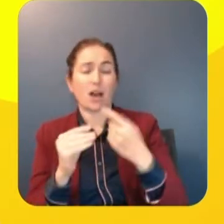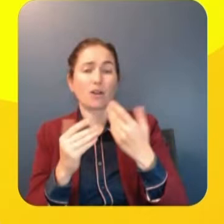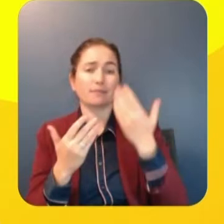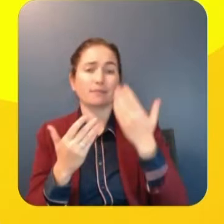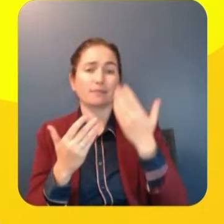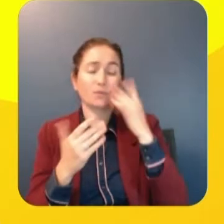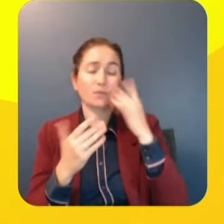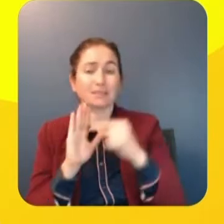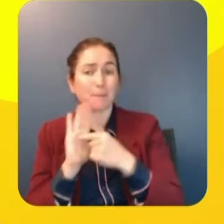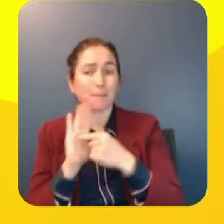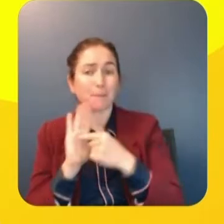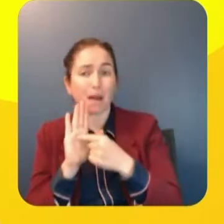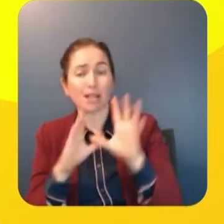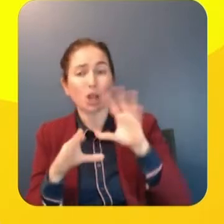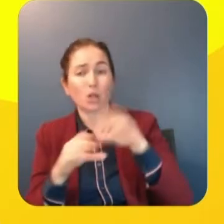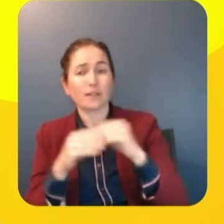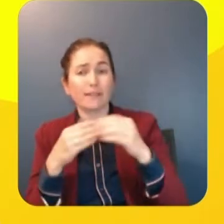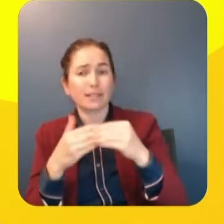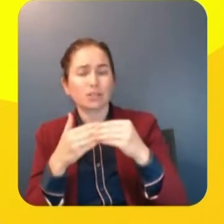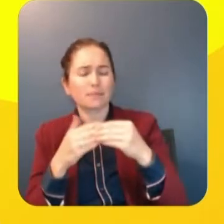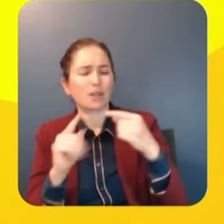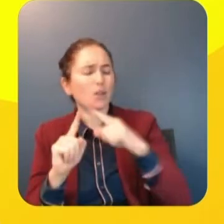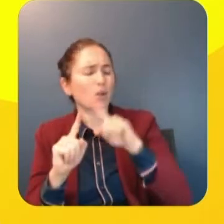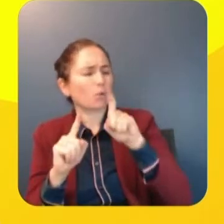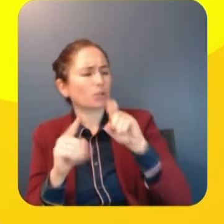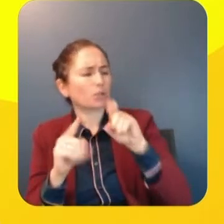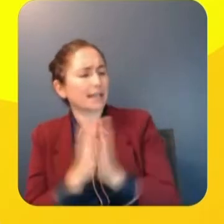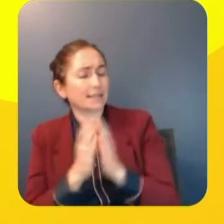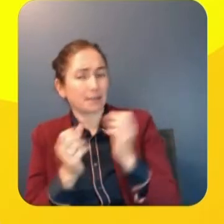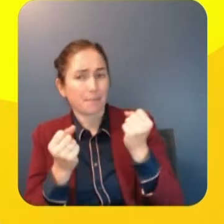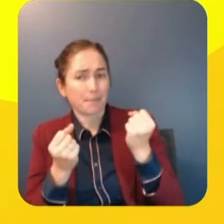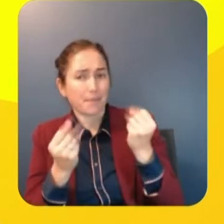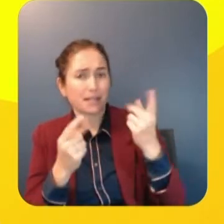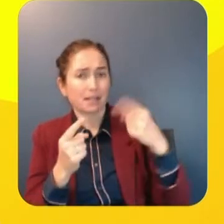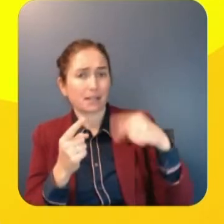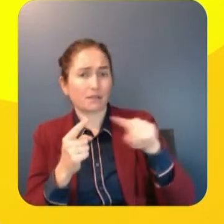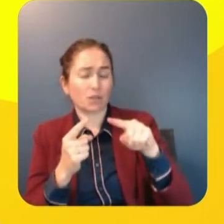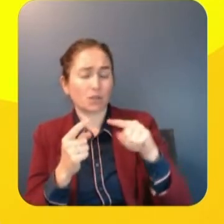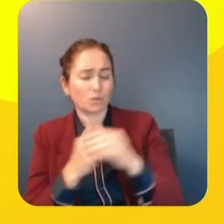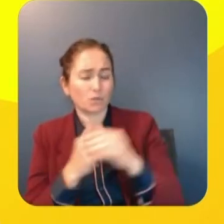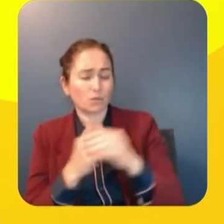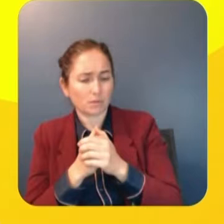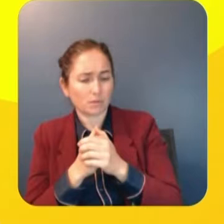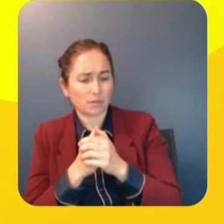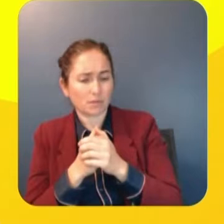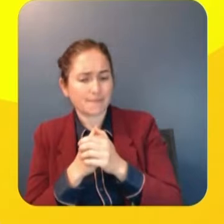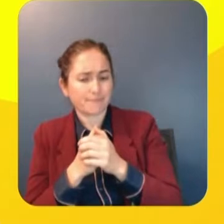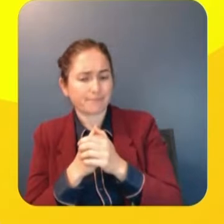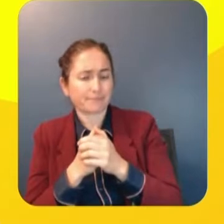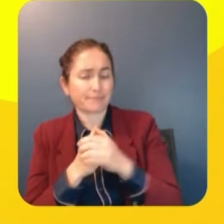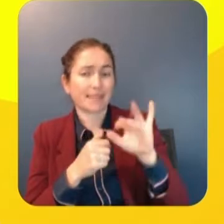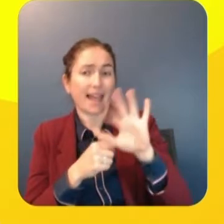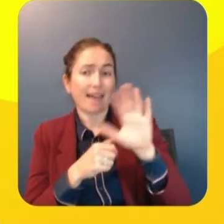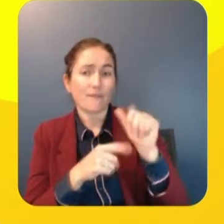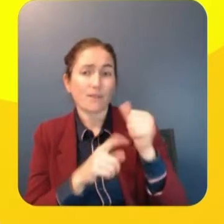But the questionnaire was many of argue that just say do gap, i.e., advocates often comment that corporate leaders in